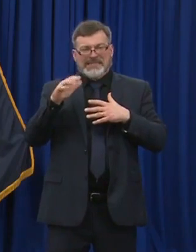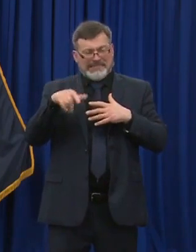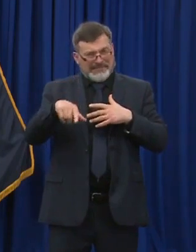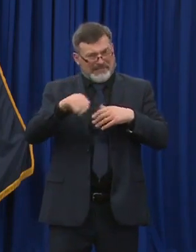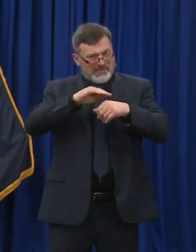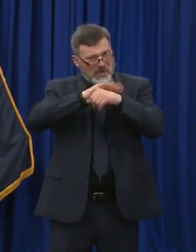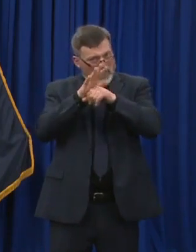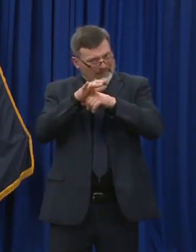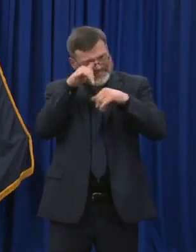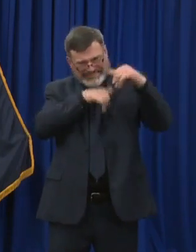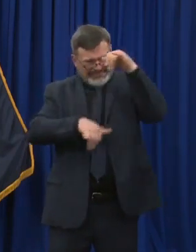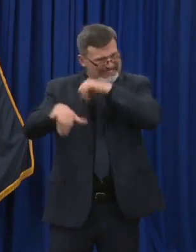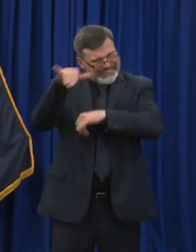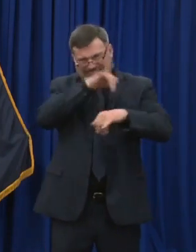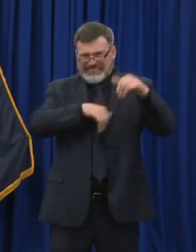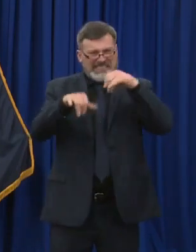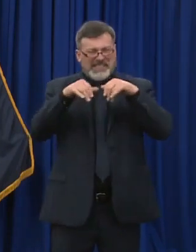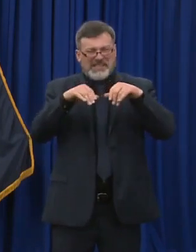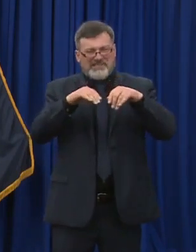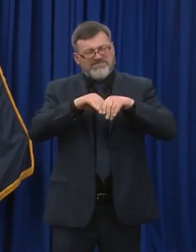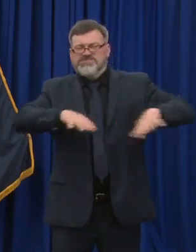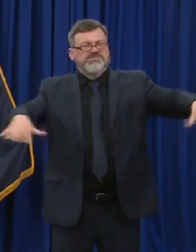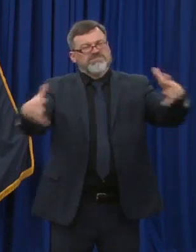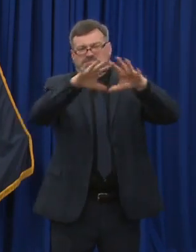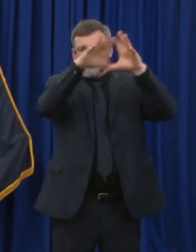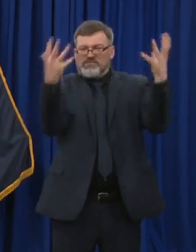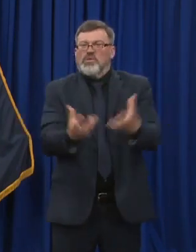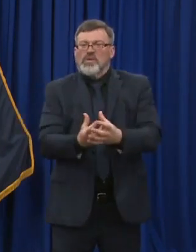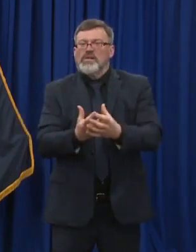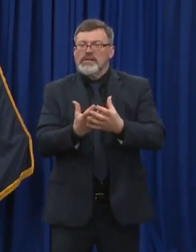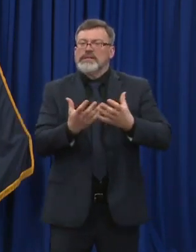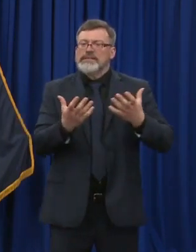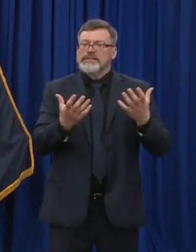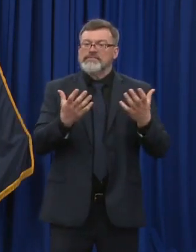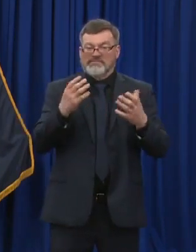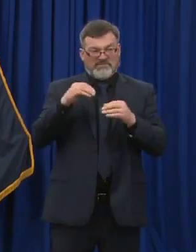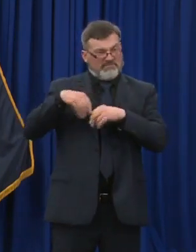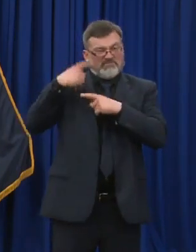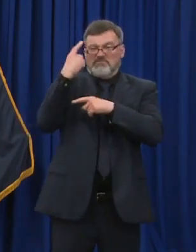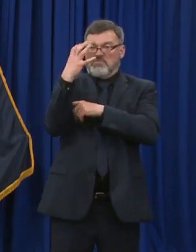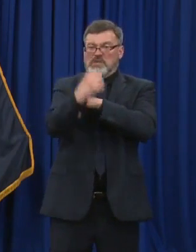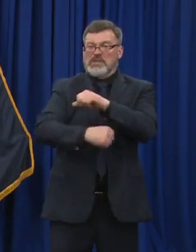BIGGEST PUBLIC HEALTH CRISIS THIS COUNTRY IS FACED IN A